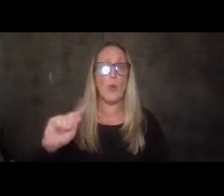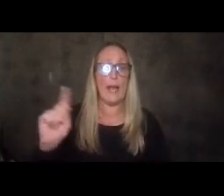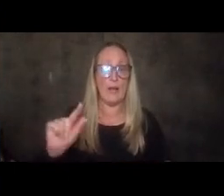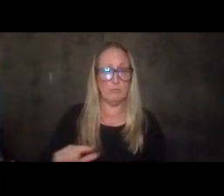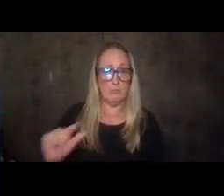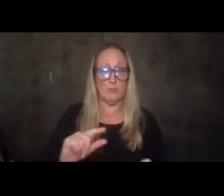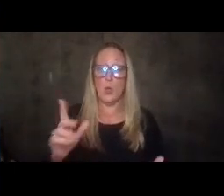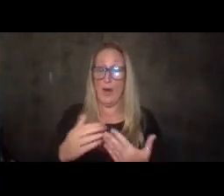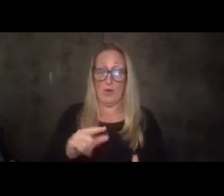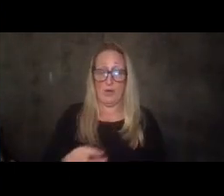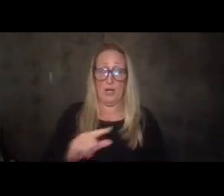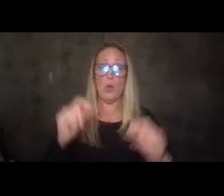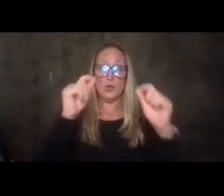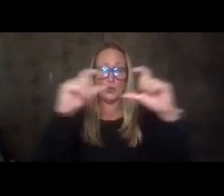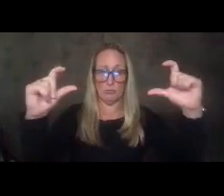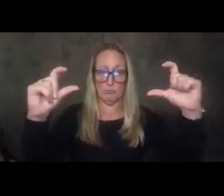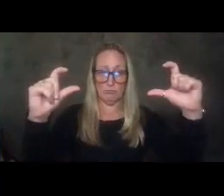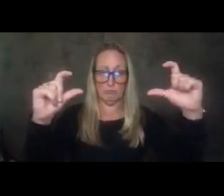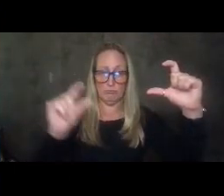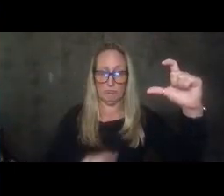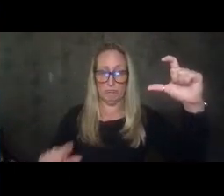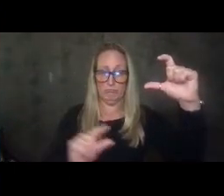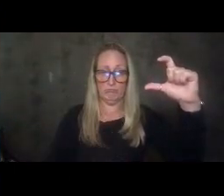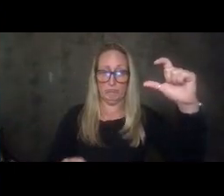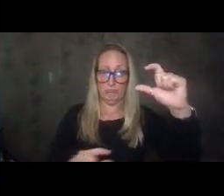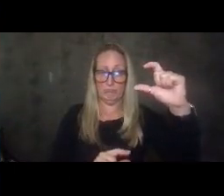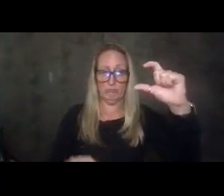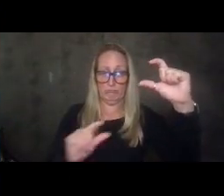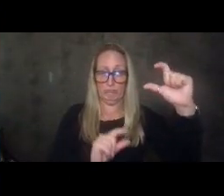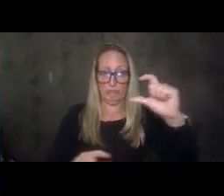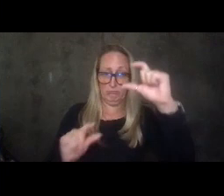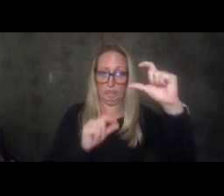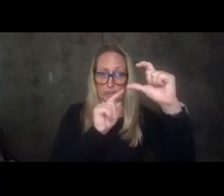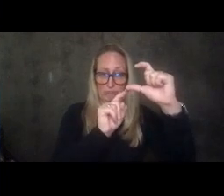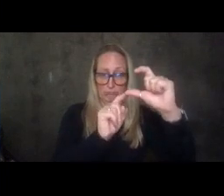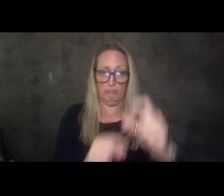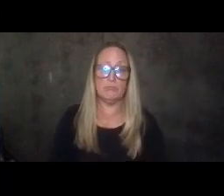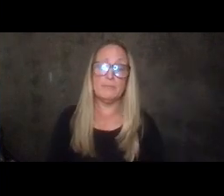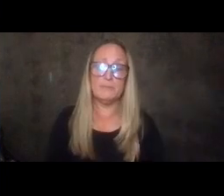wherever my mouse is, it'll show the zoomed in area above. My screen, so if I zoom in a